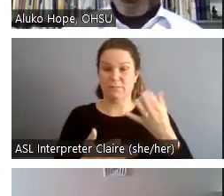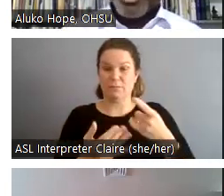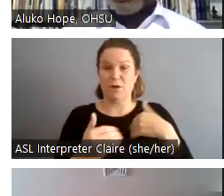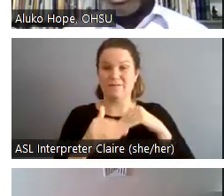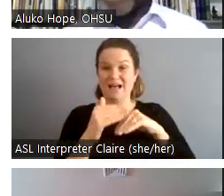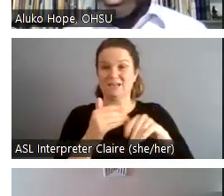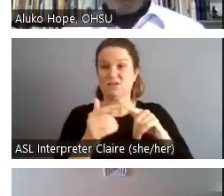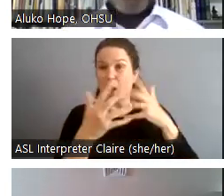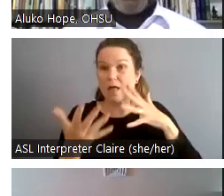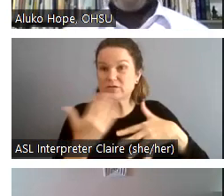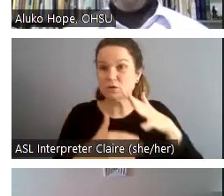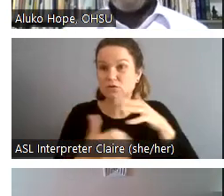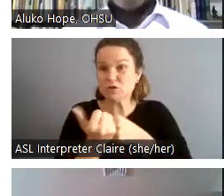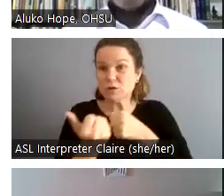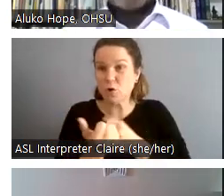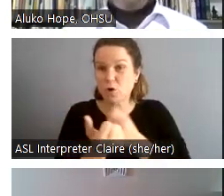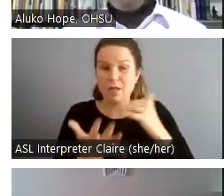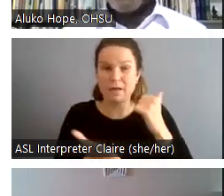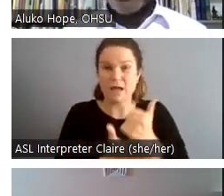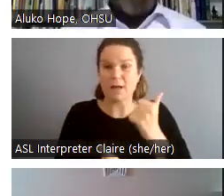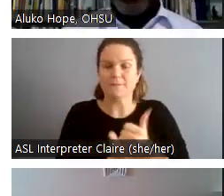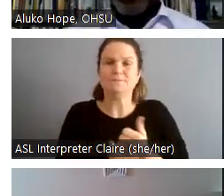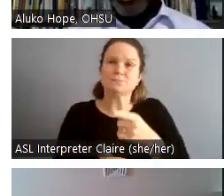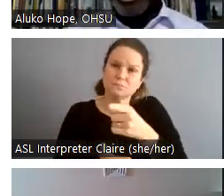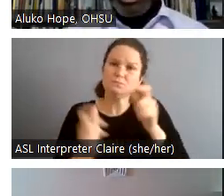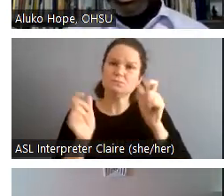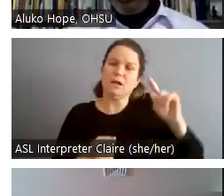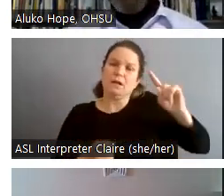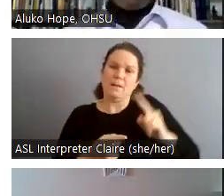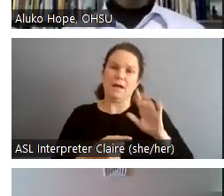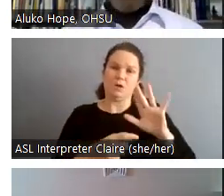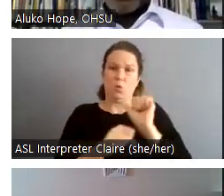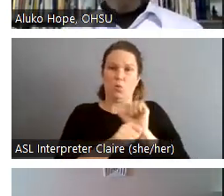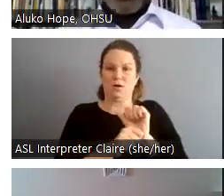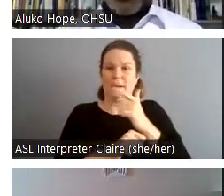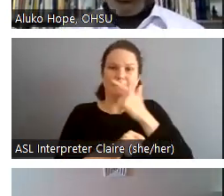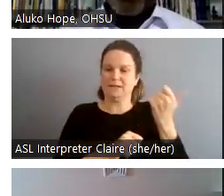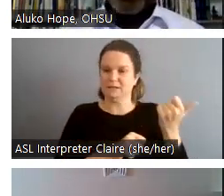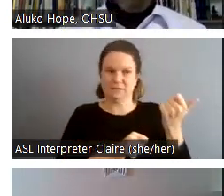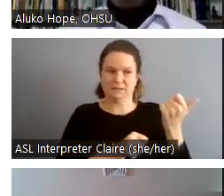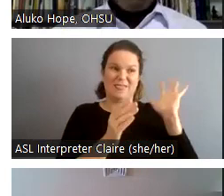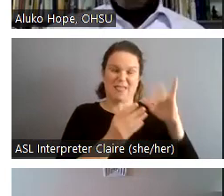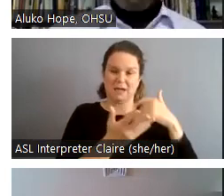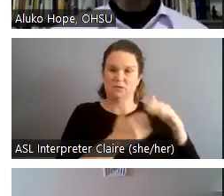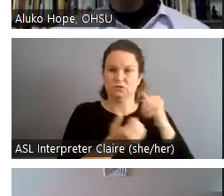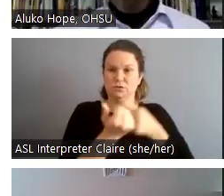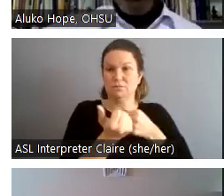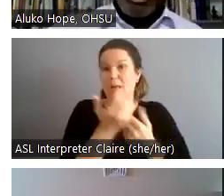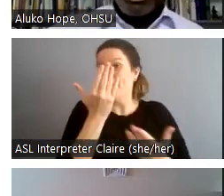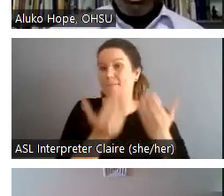support and lots of help, and maybe you, you're able to cut back on your work easily because of that social support.